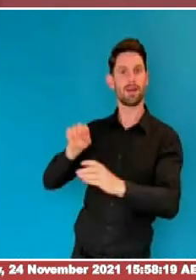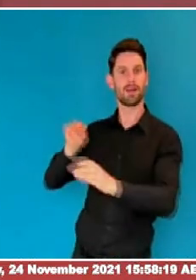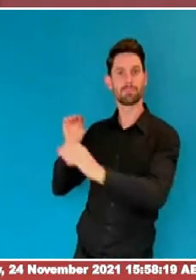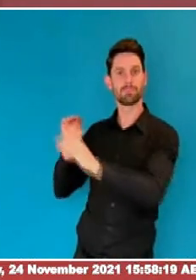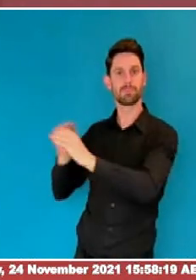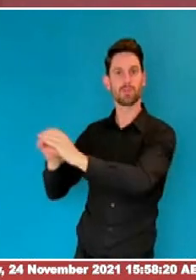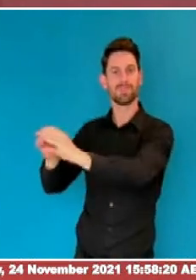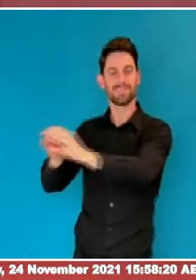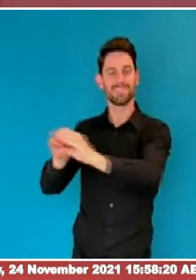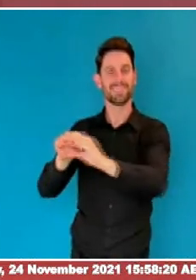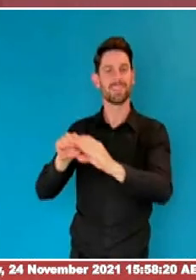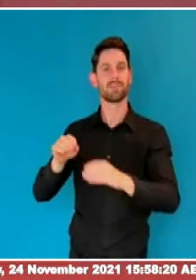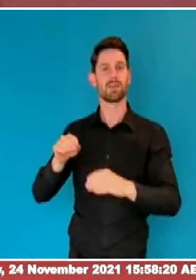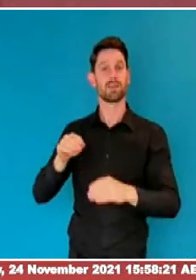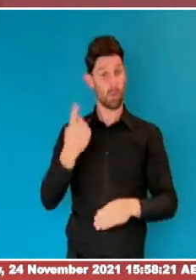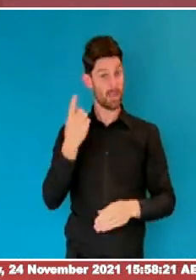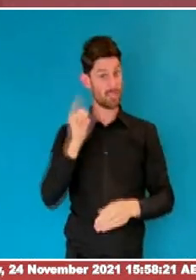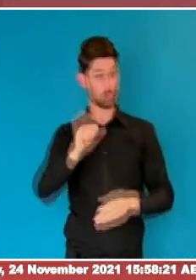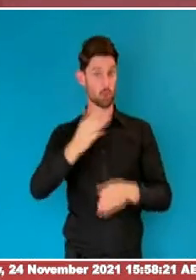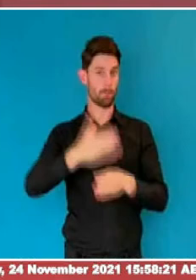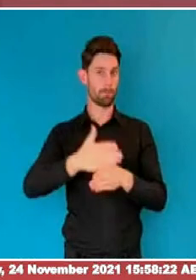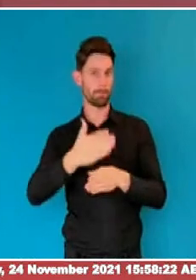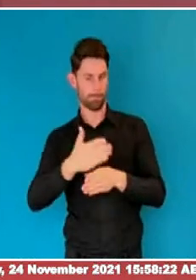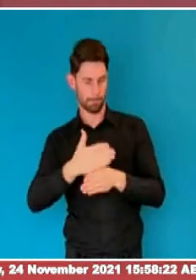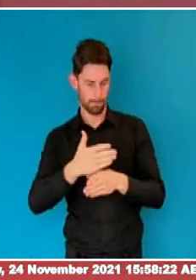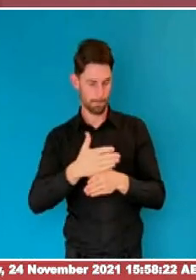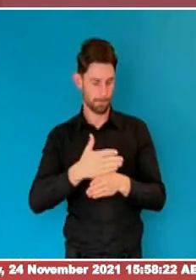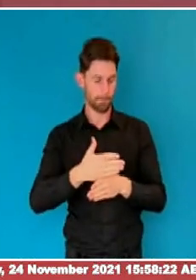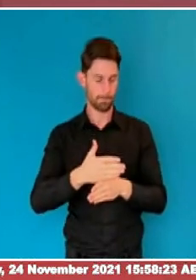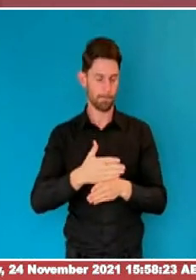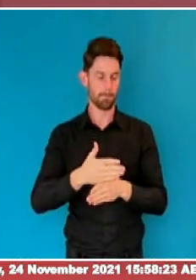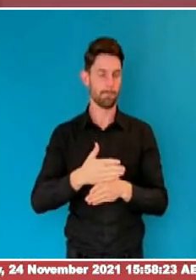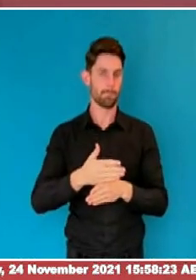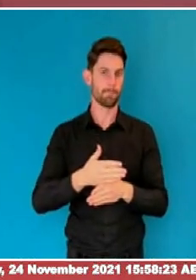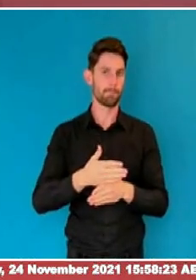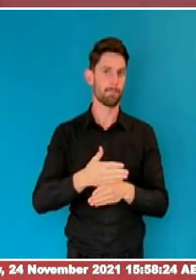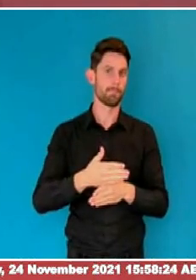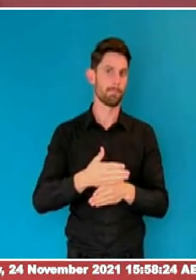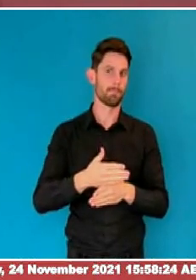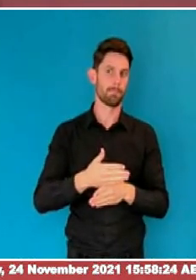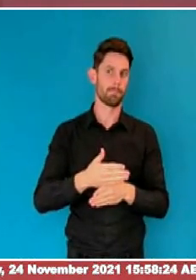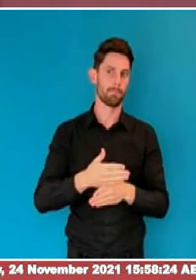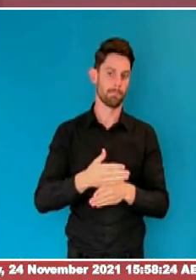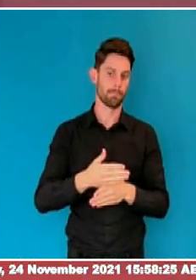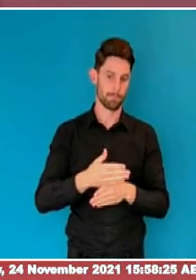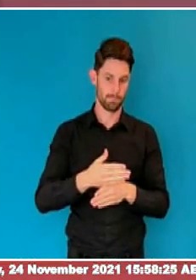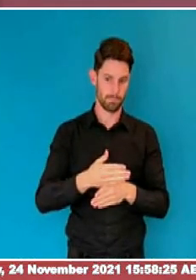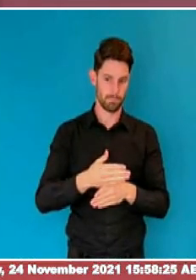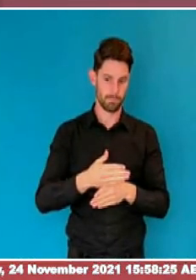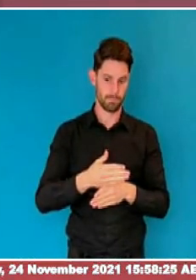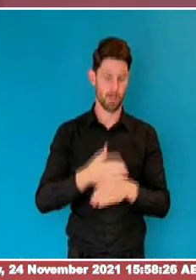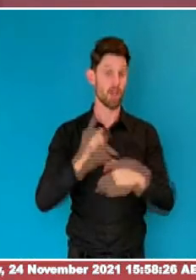the key things there is that we would expect that first of all, they had a motorbike